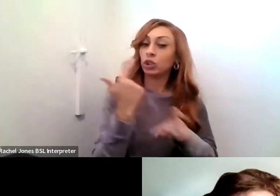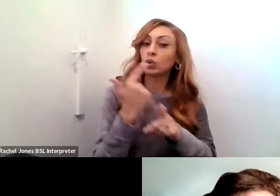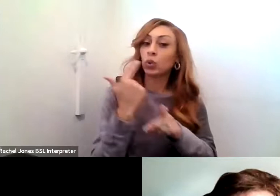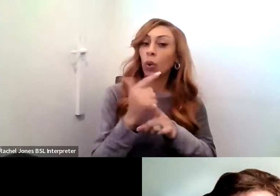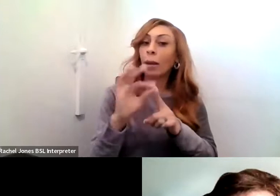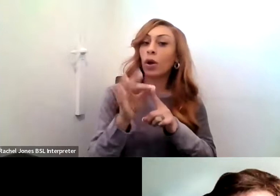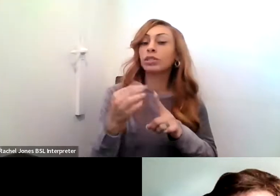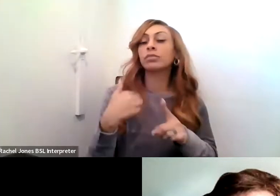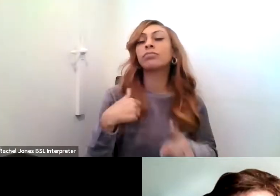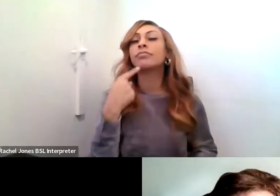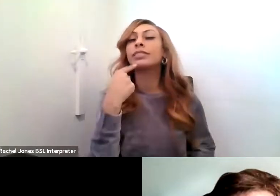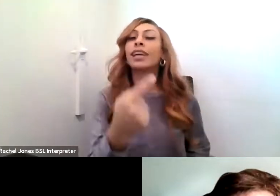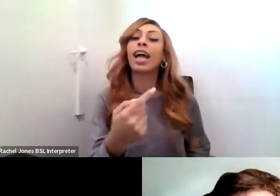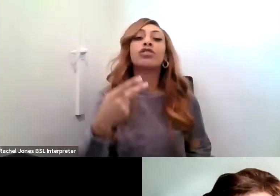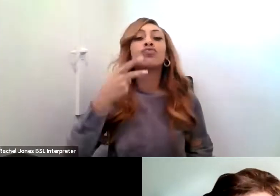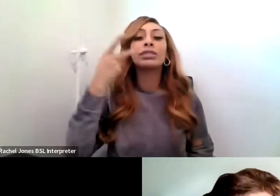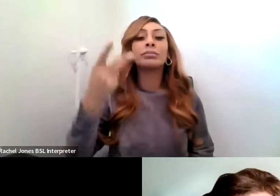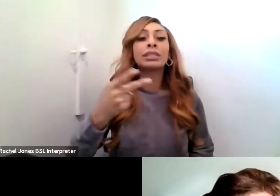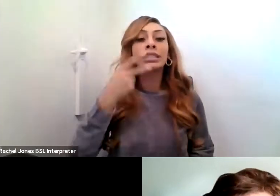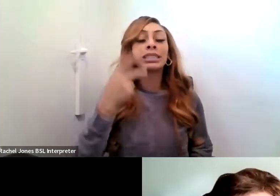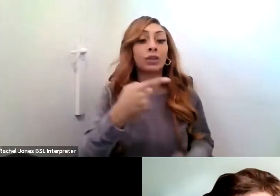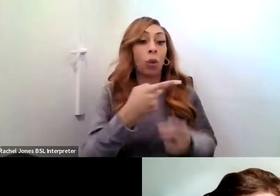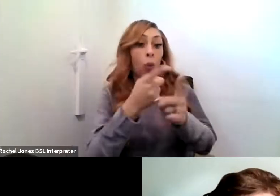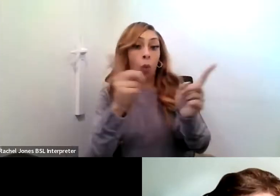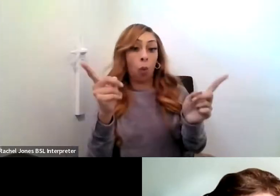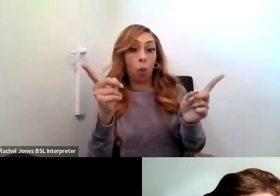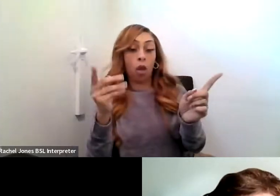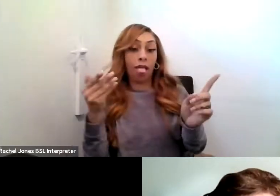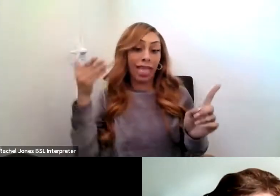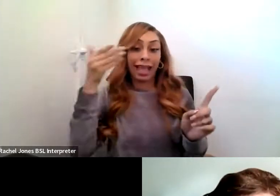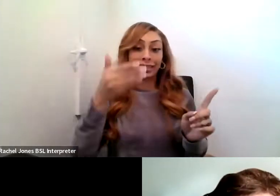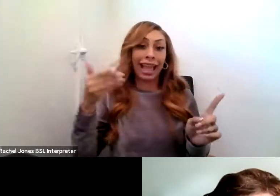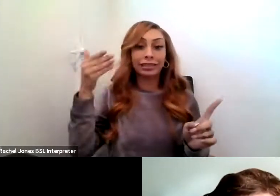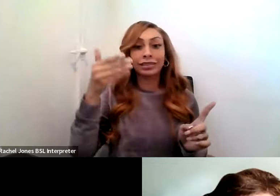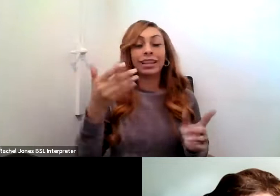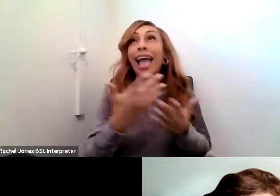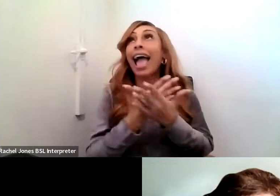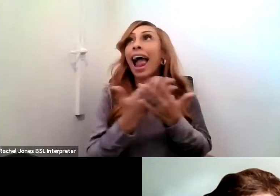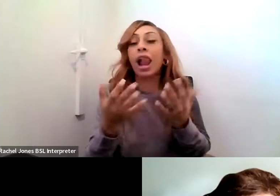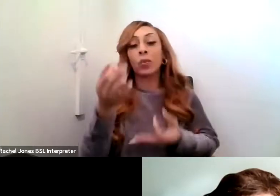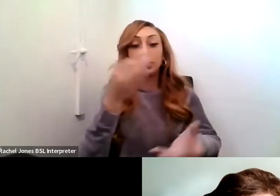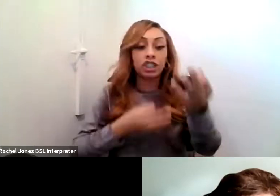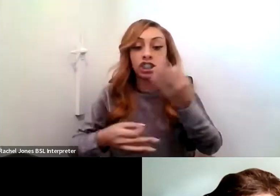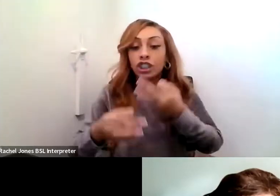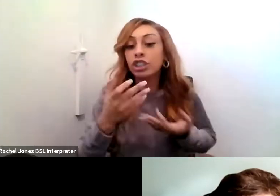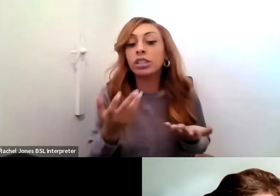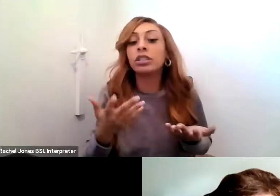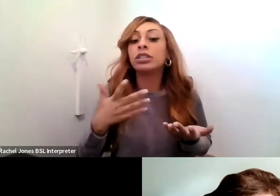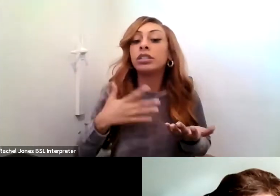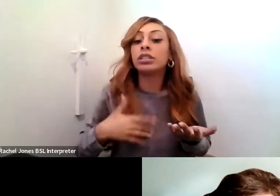I would say as well, just to repeat to everyone in attendance, if you have any questions or if there's any questions you would like to put forward yourself,